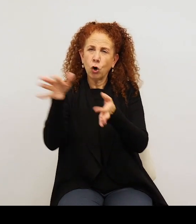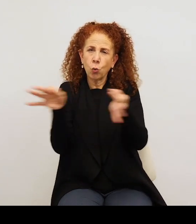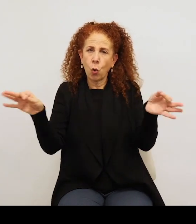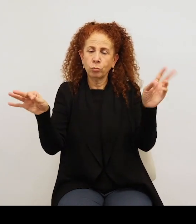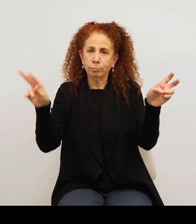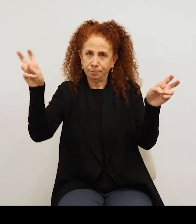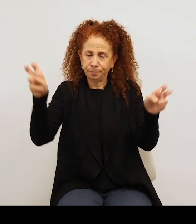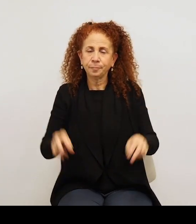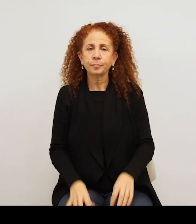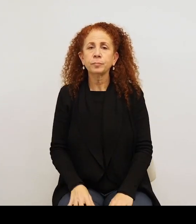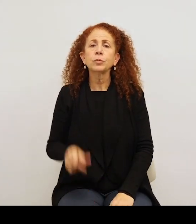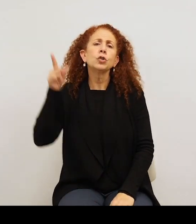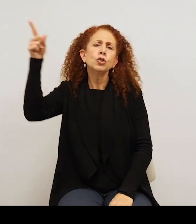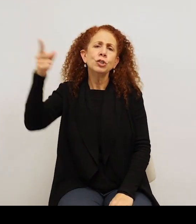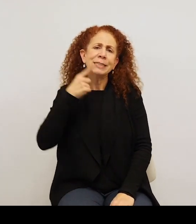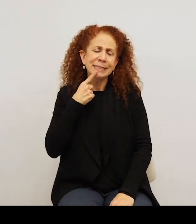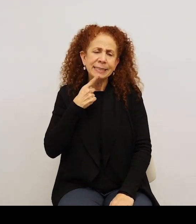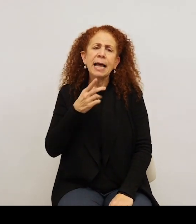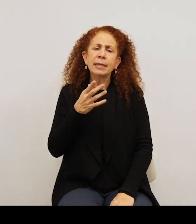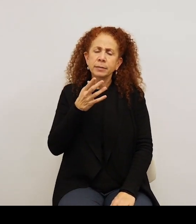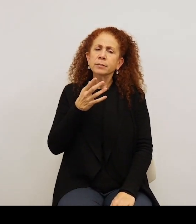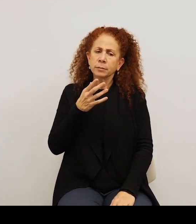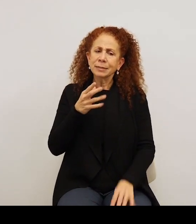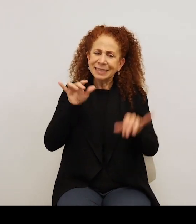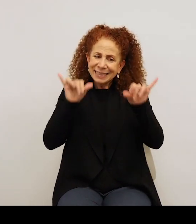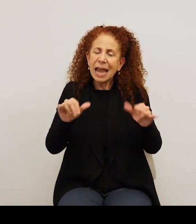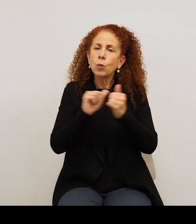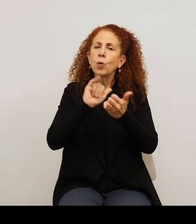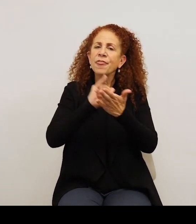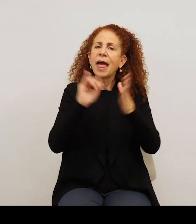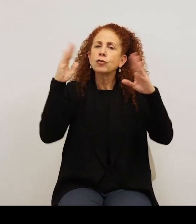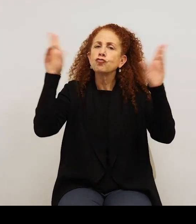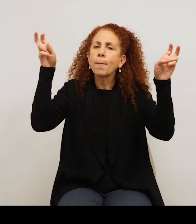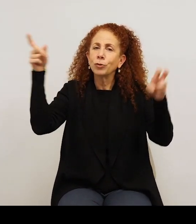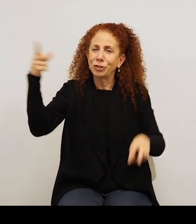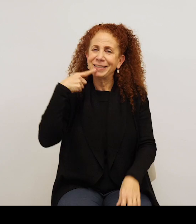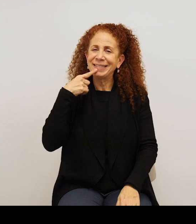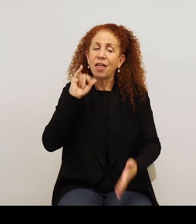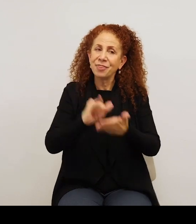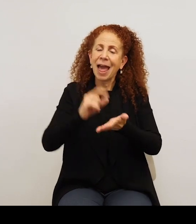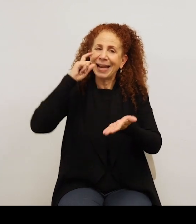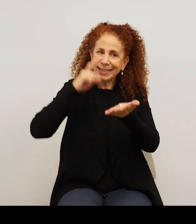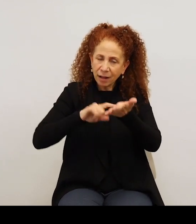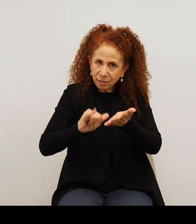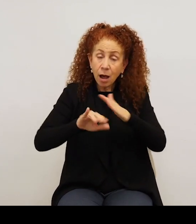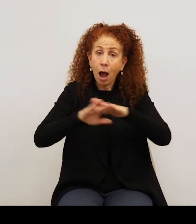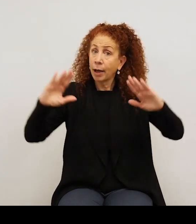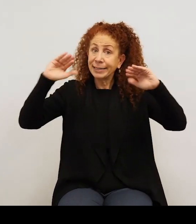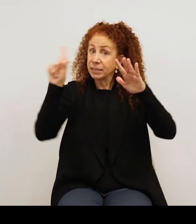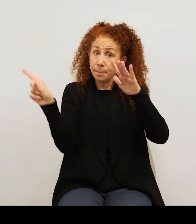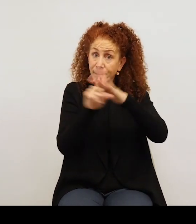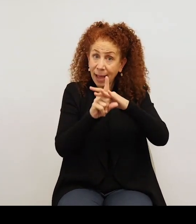She pleads for staying with the trouble, as she says, because that acknowledges the unexpected and the lively,